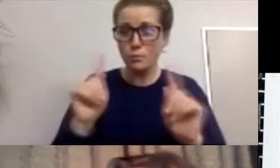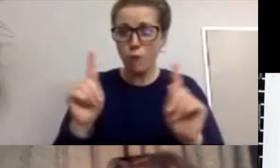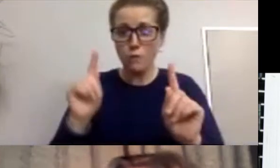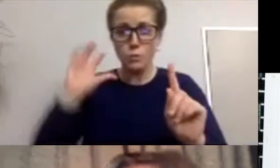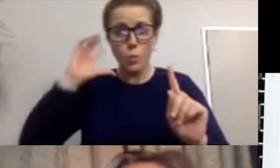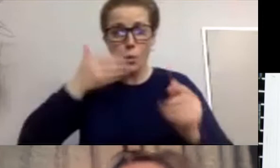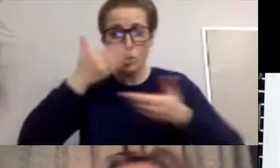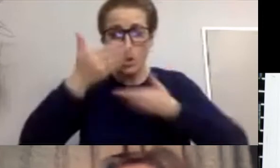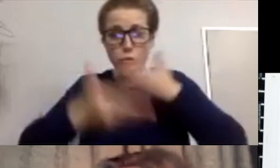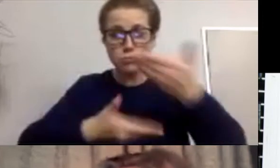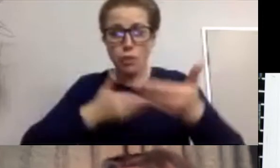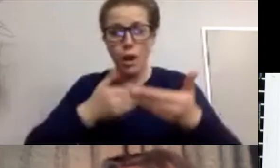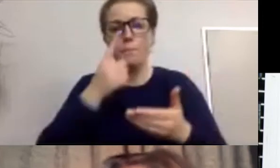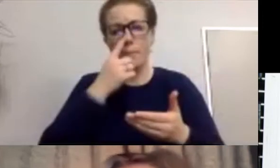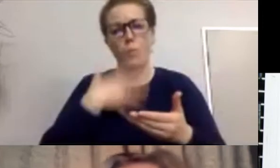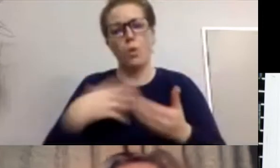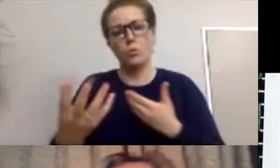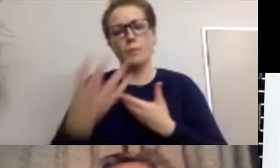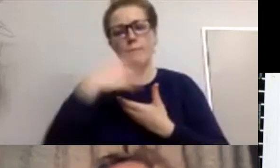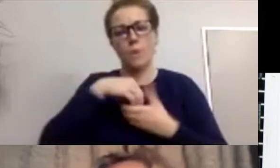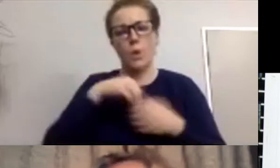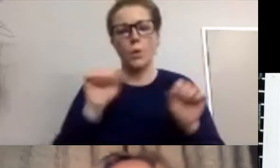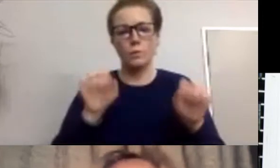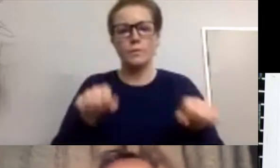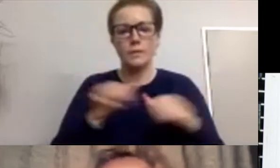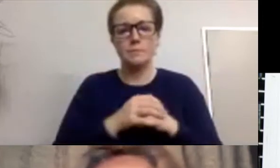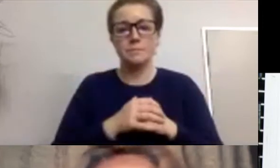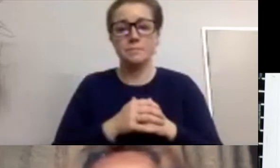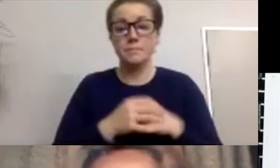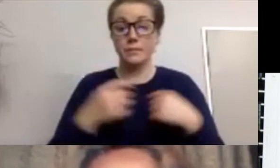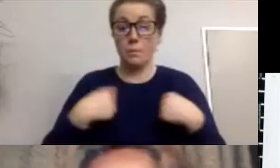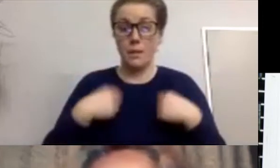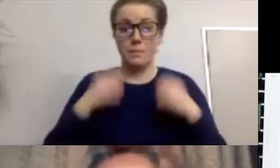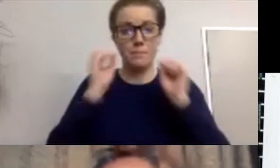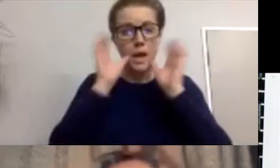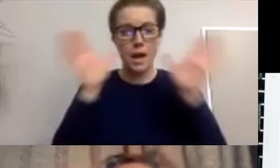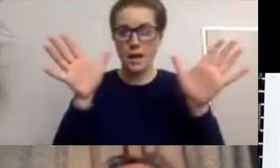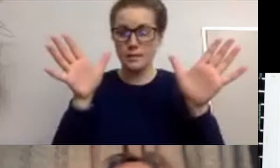People love being part of it. Now this is going to be amazing and Richard you're gonna love me -